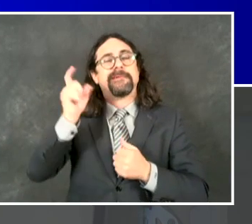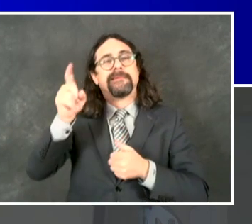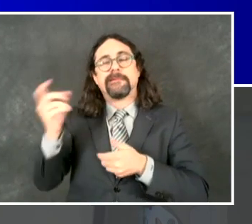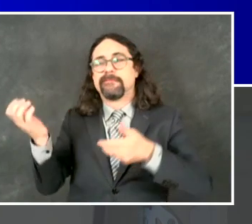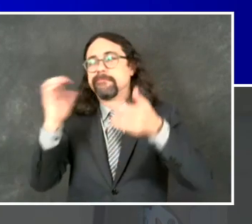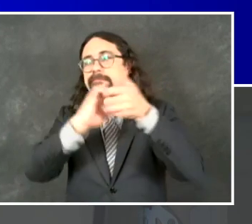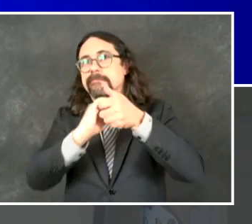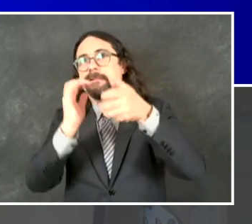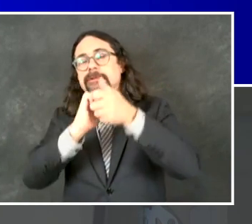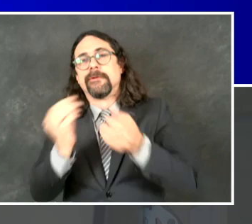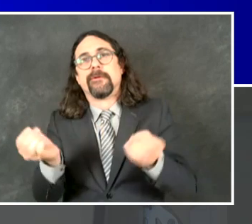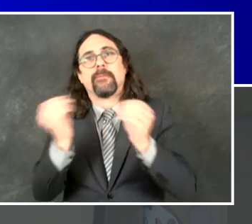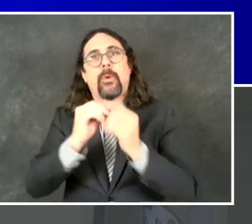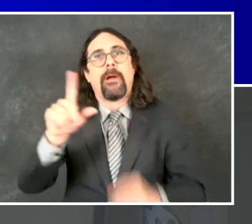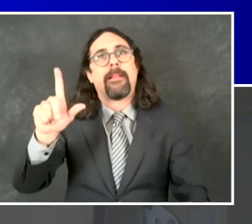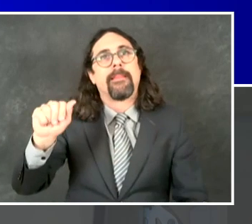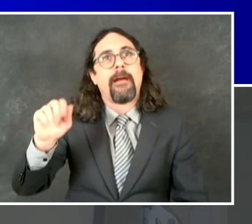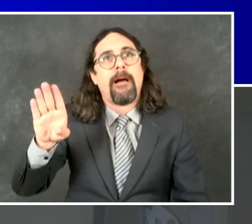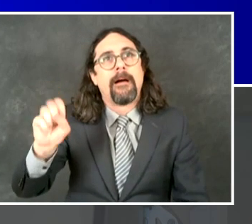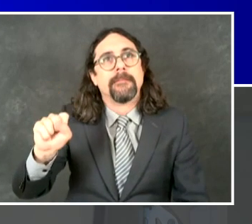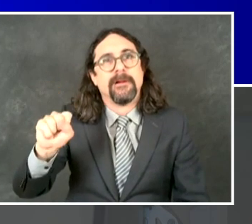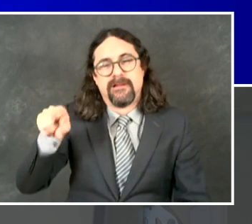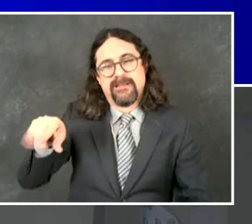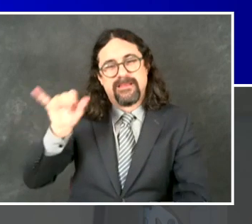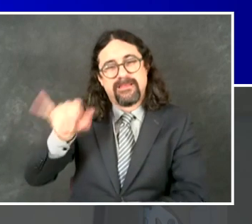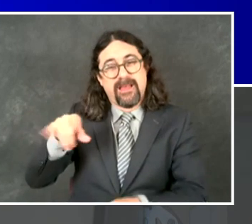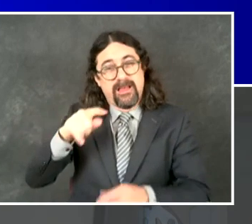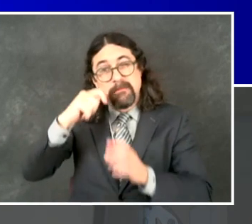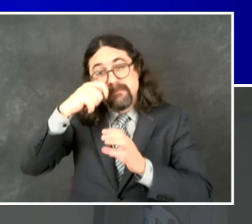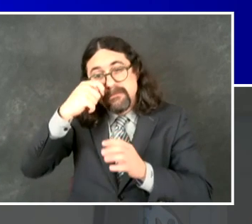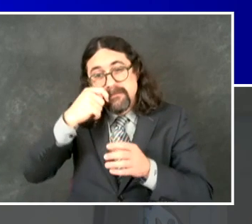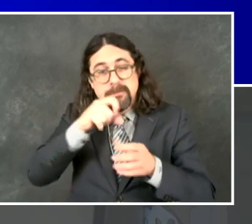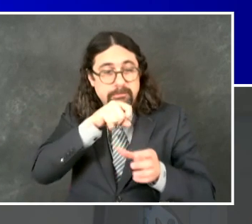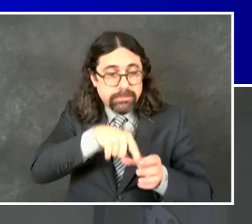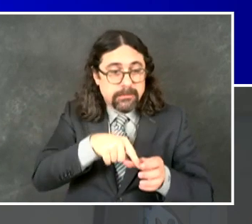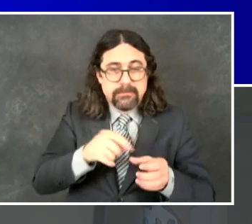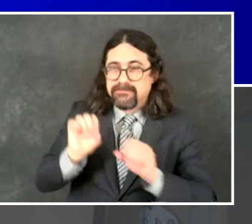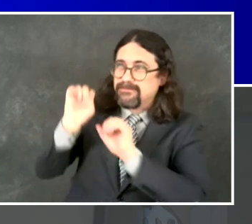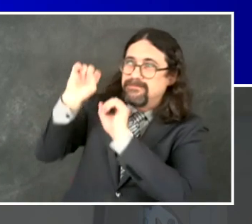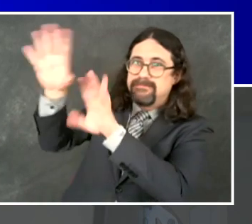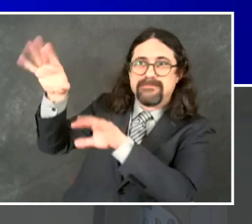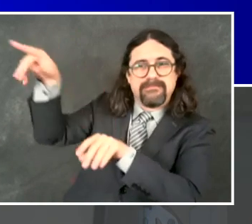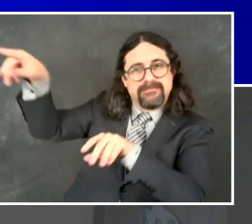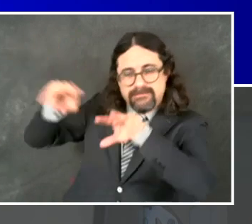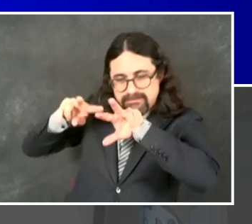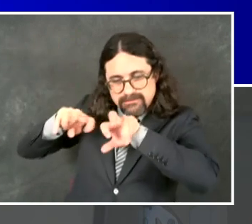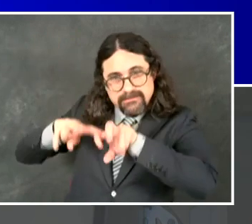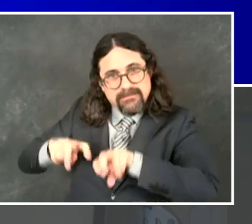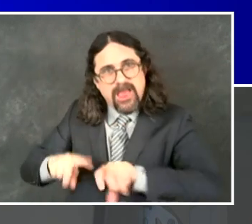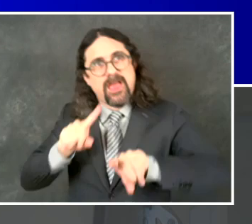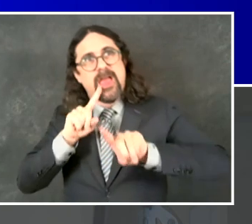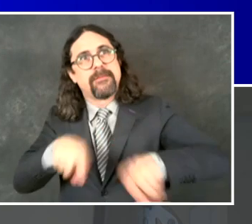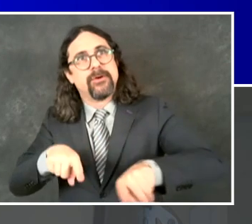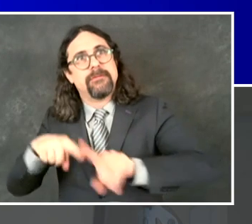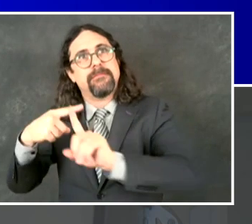TWIH THEM ALREADY. WE NEED THEM TO STEP UP. WHAT OUR HEALTH CARE FACILITIES HAVE TOLD US IS IT'S A VERY S ILMIARP ROCESS